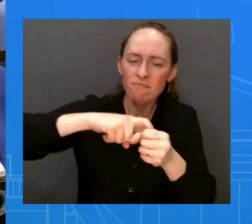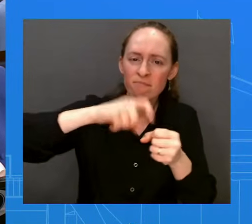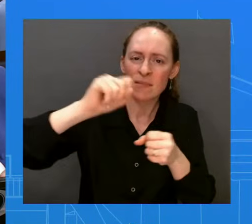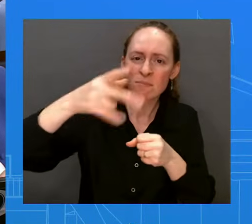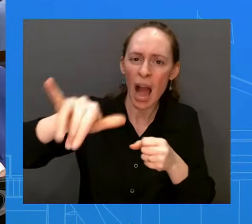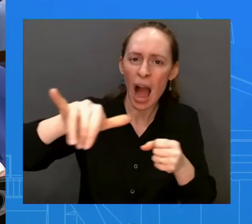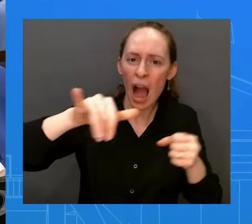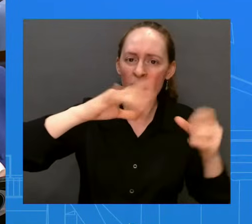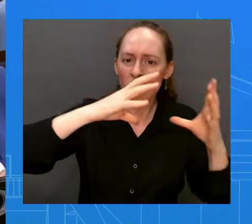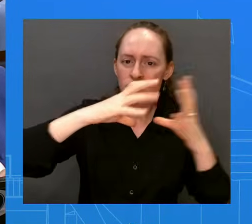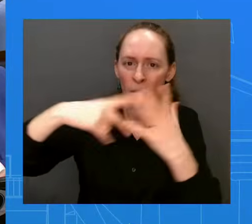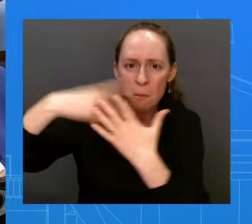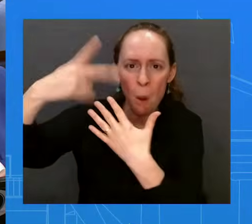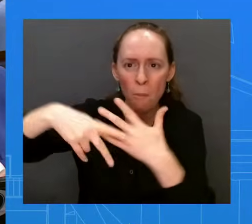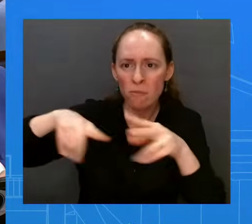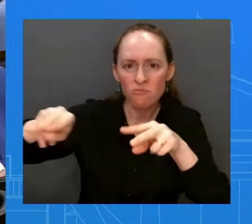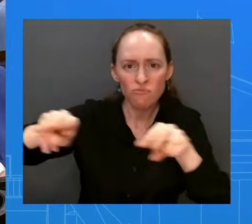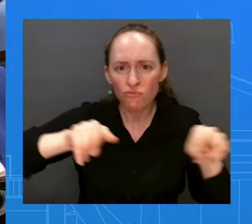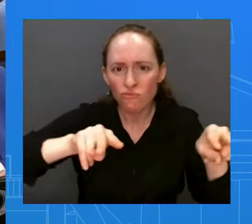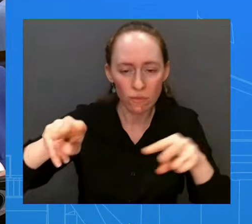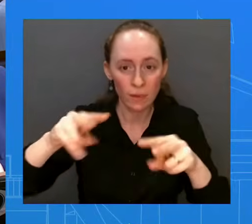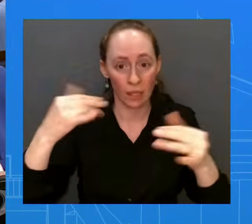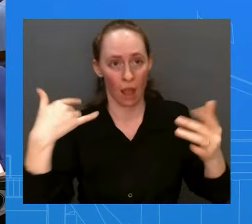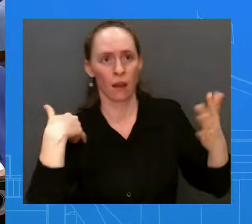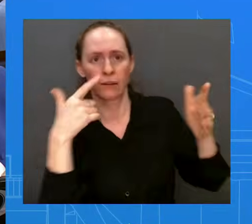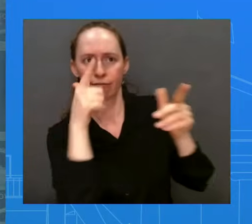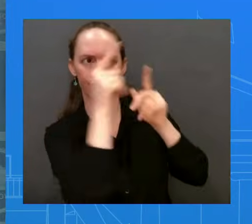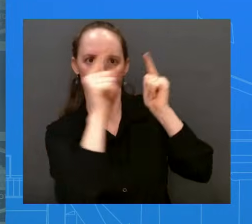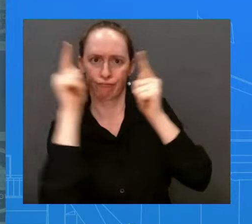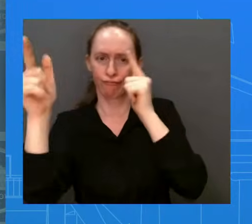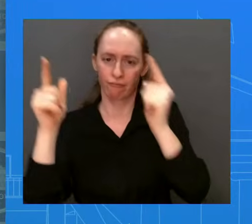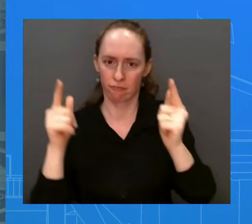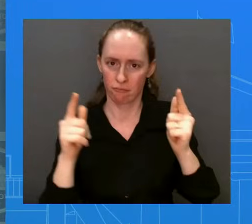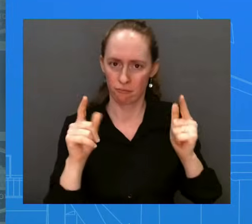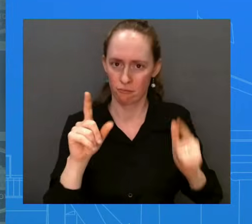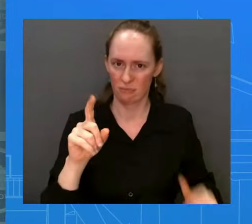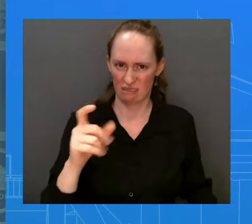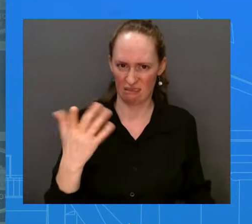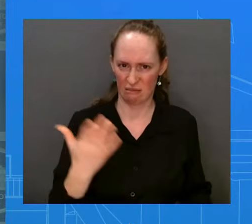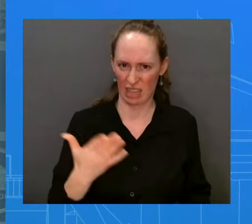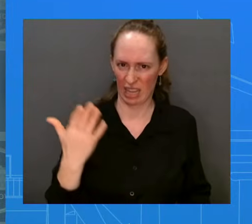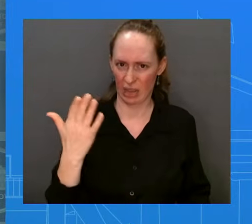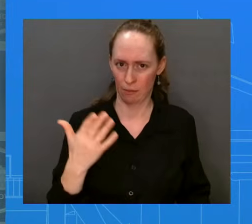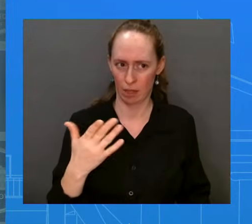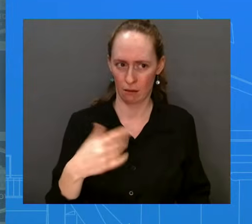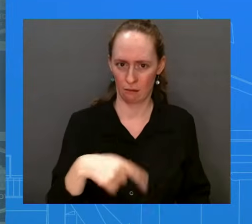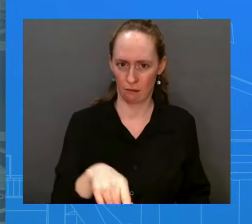are America's borders secure? Mr. Kirby: The President takes -- as I said earlier,